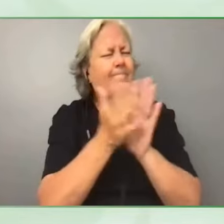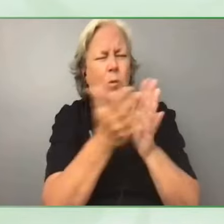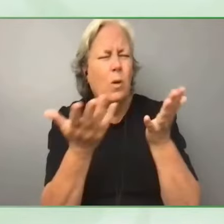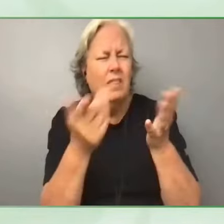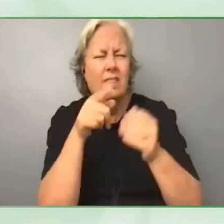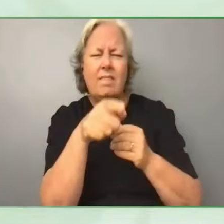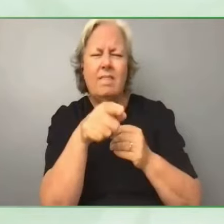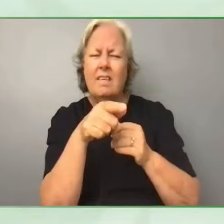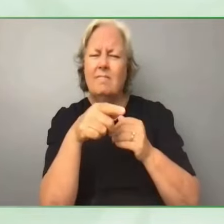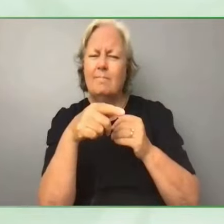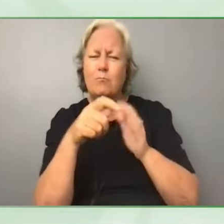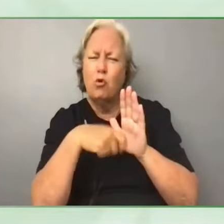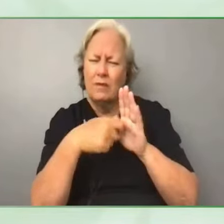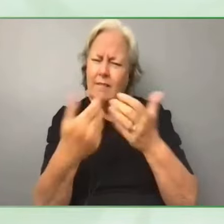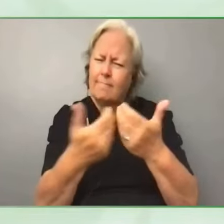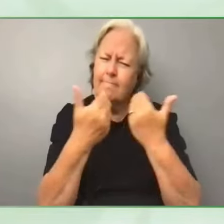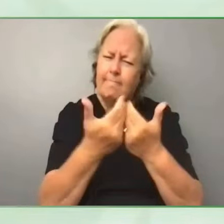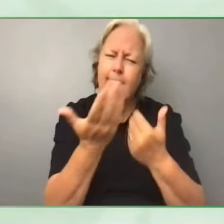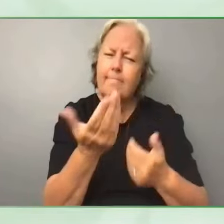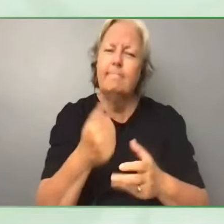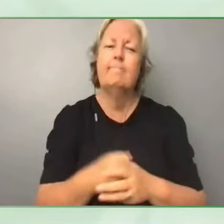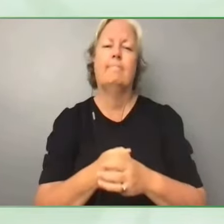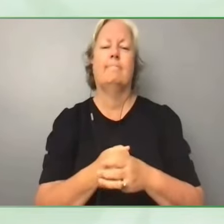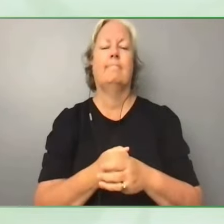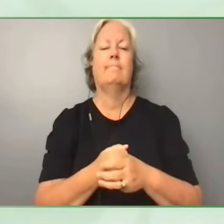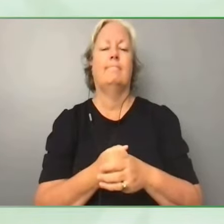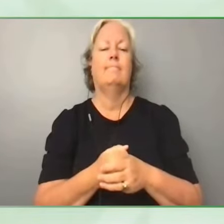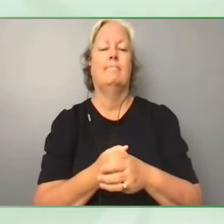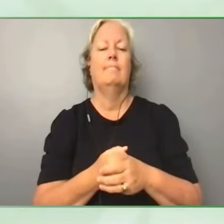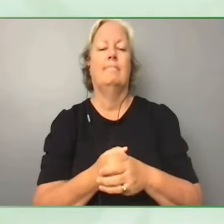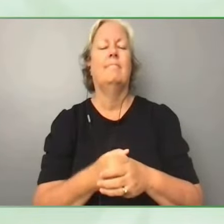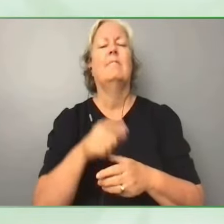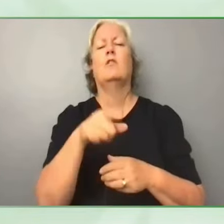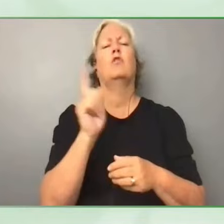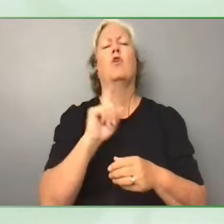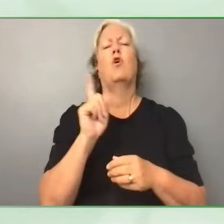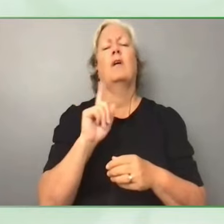It is not just a family project.